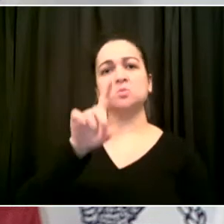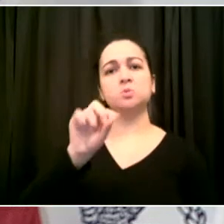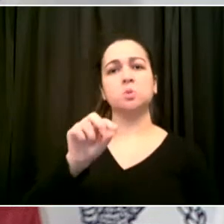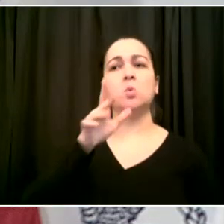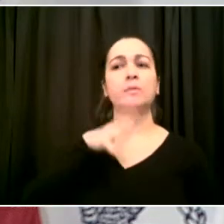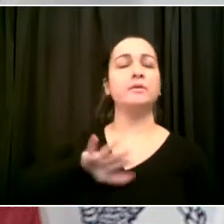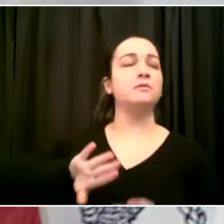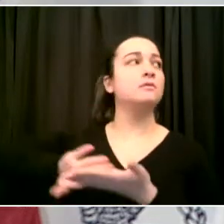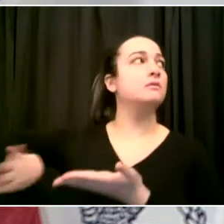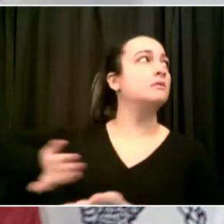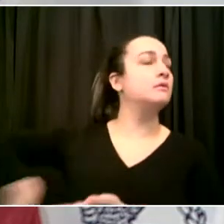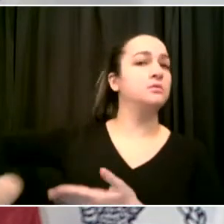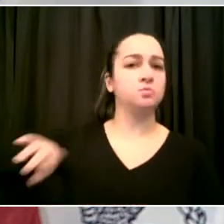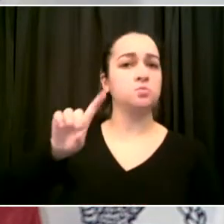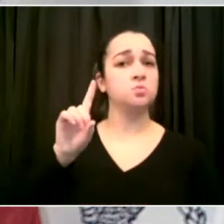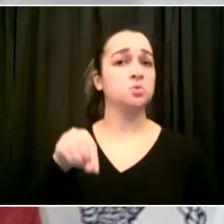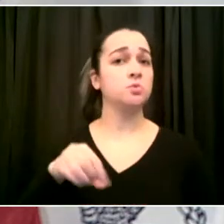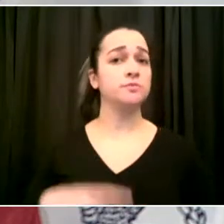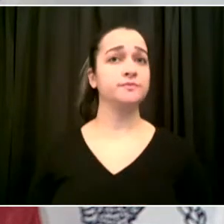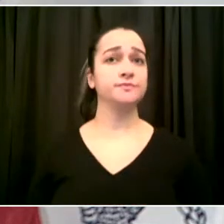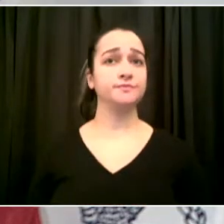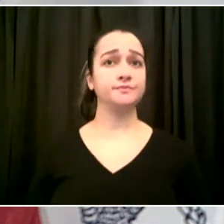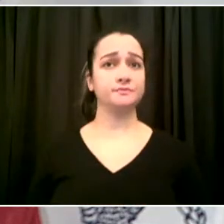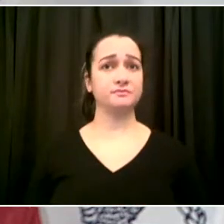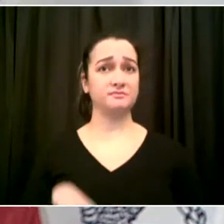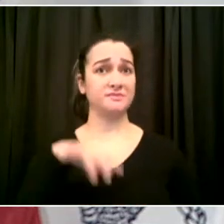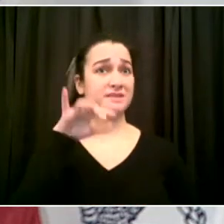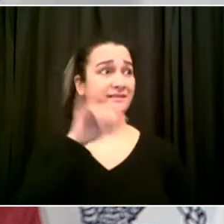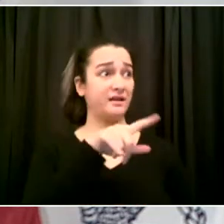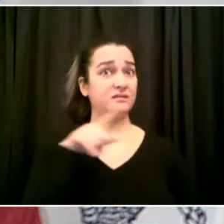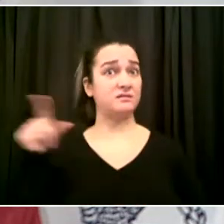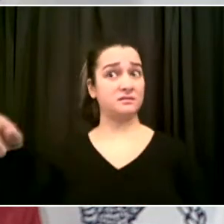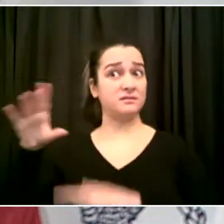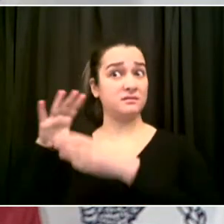FEEL ABOUT THAT AND WHETHER YOU THINK THERE SHOULD BE AN INDEPENDENT